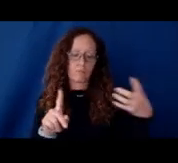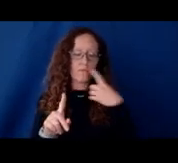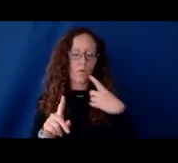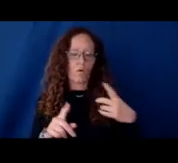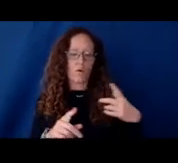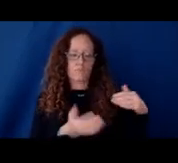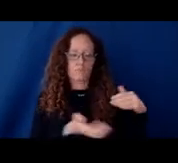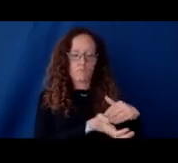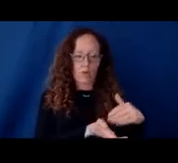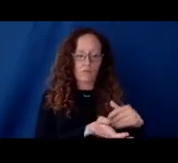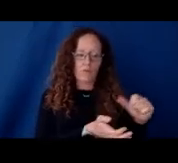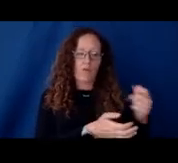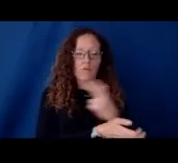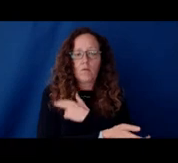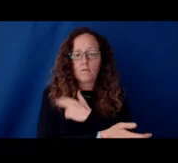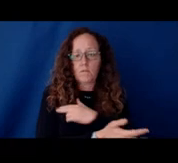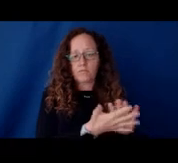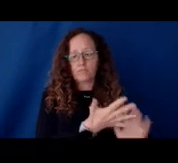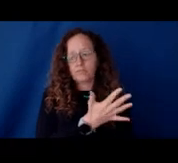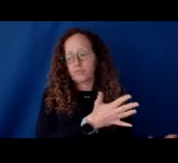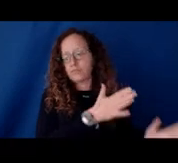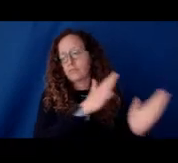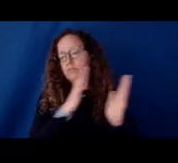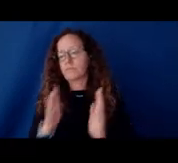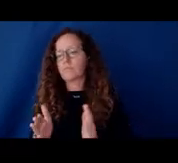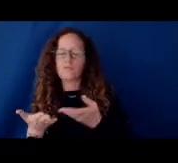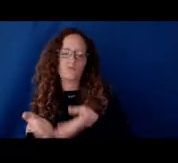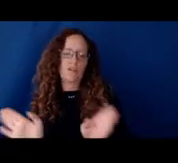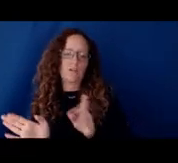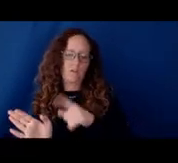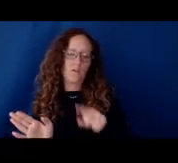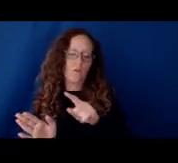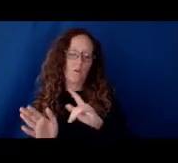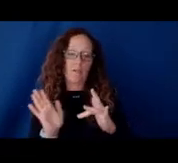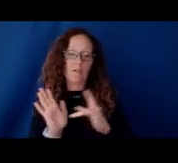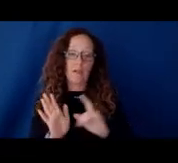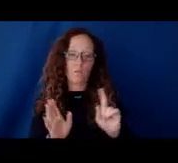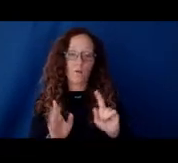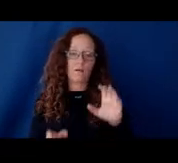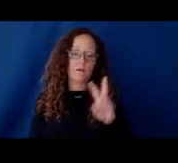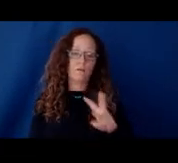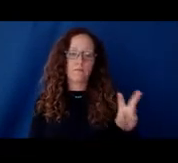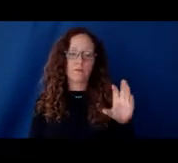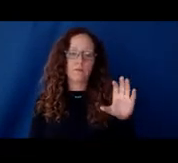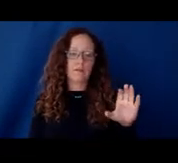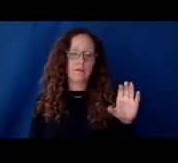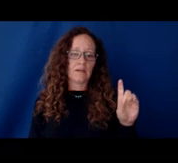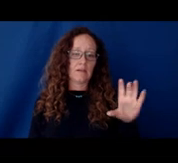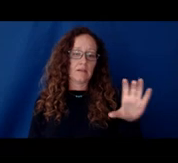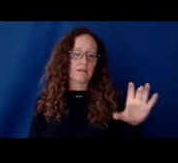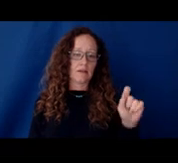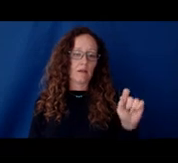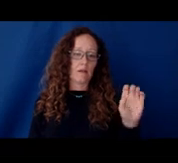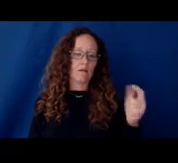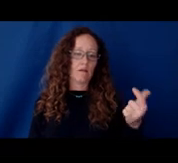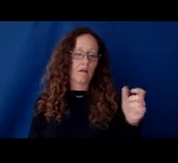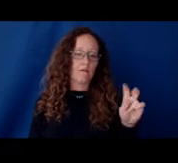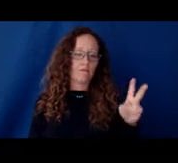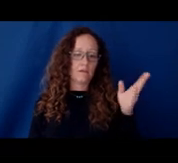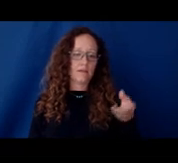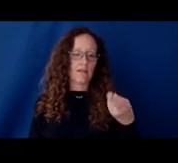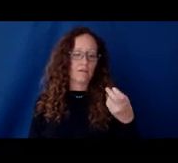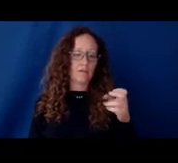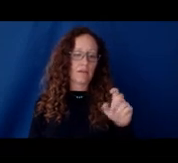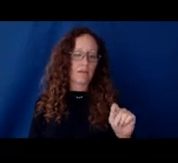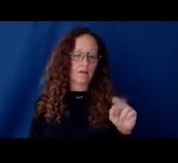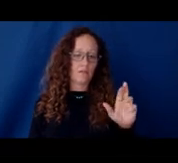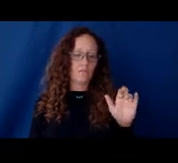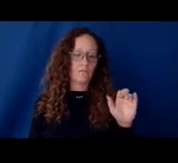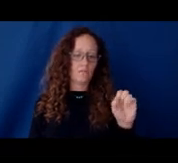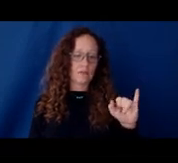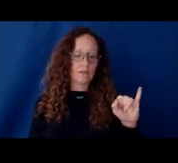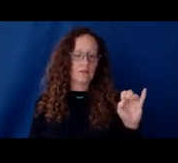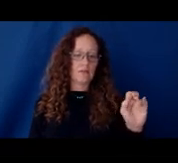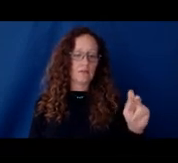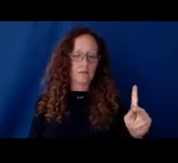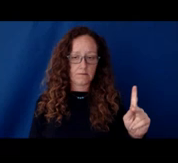dashboard is provided below: www.cdc.gov/heatrisk. Very briefly, users can look up their HeatRisk and